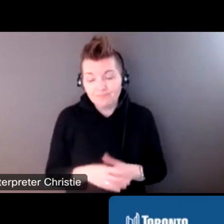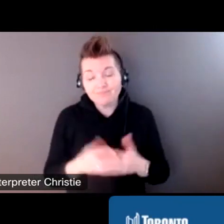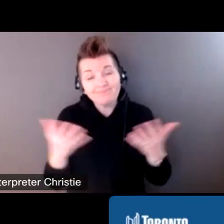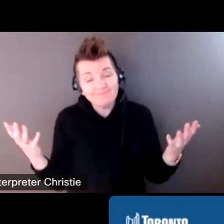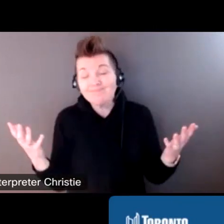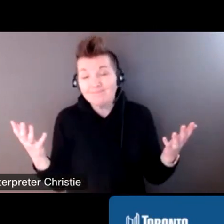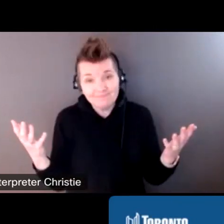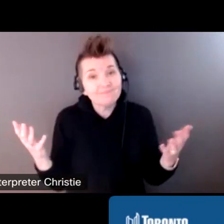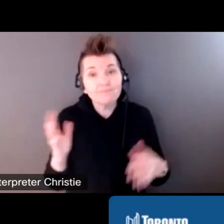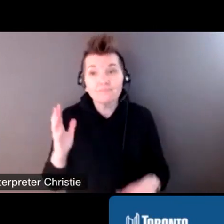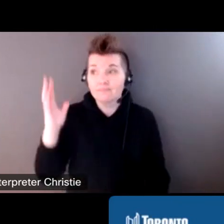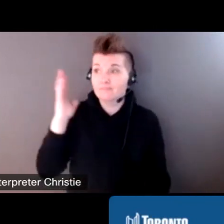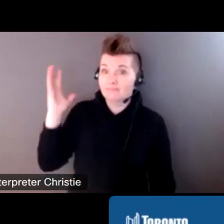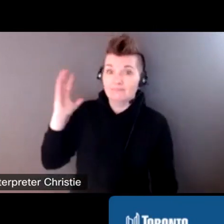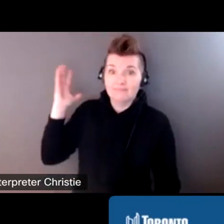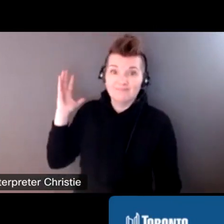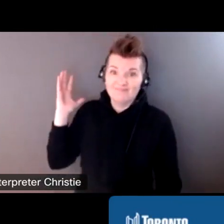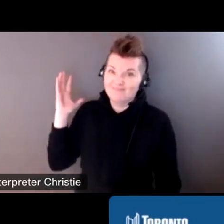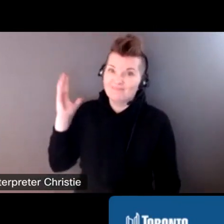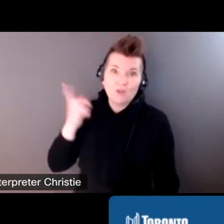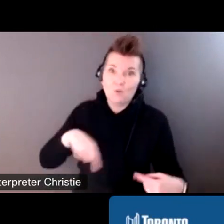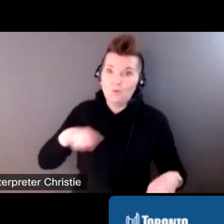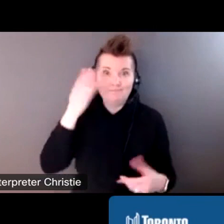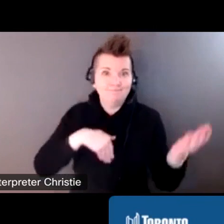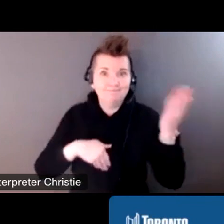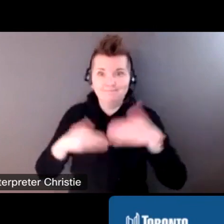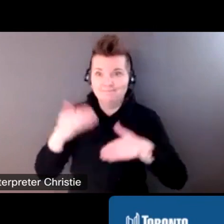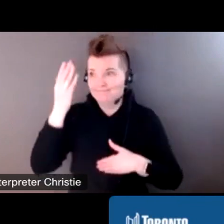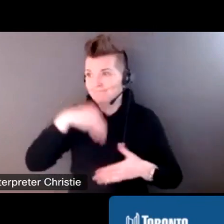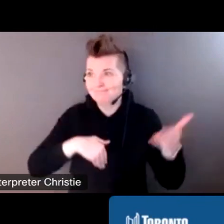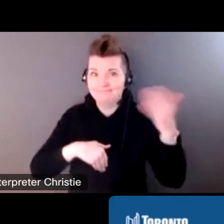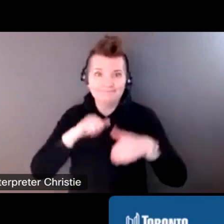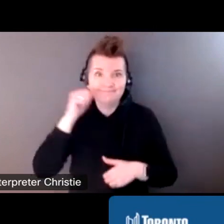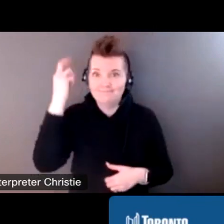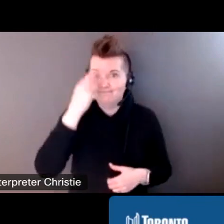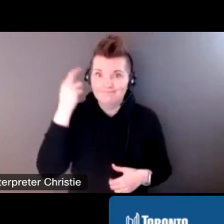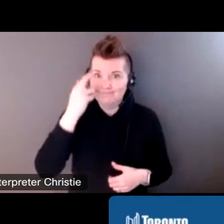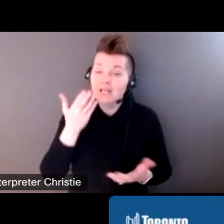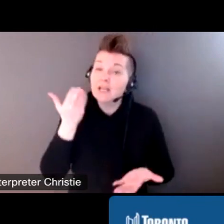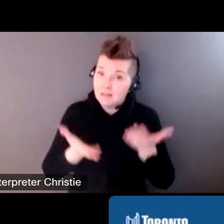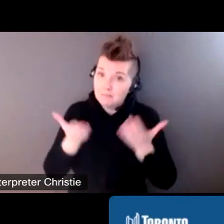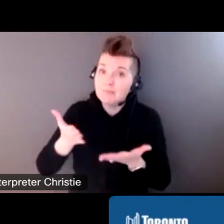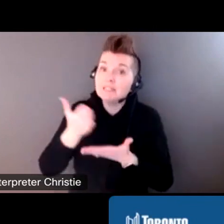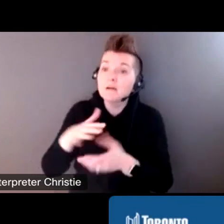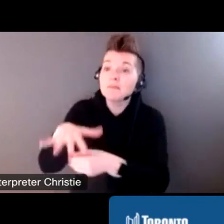may have got past us and we may come back from the existing sites mentioned to revisit